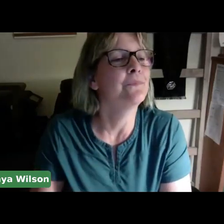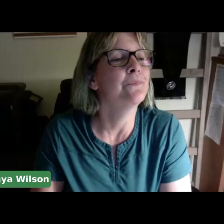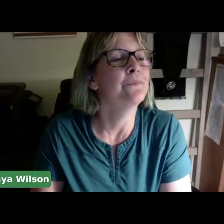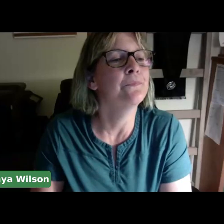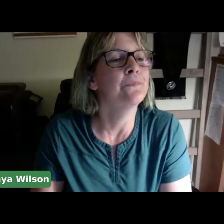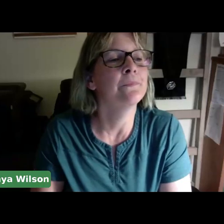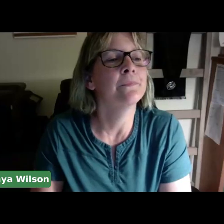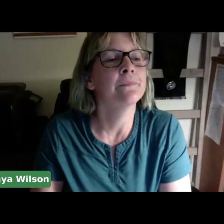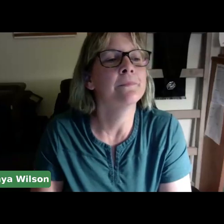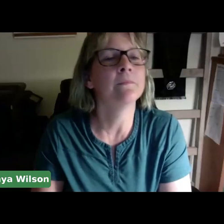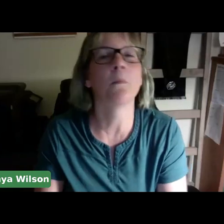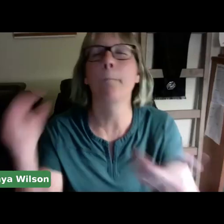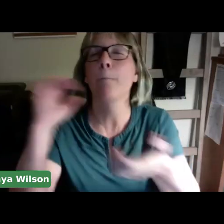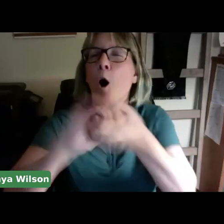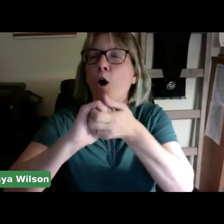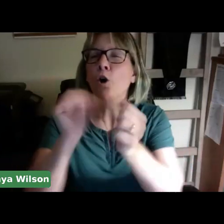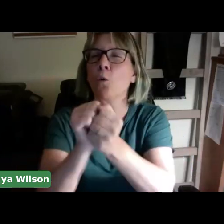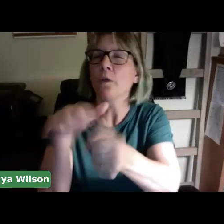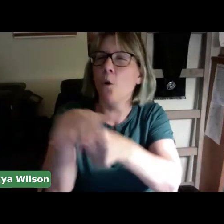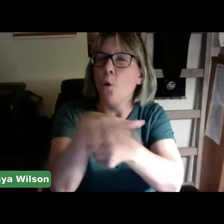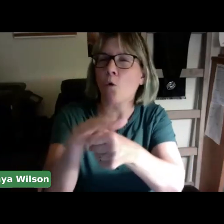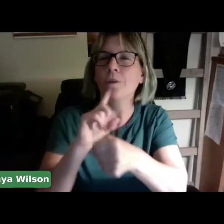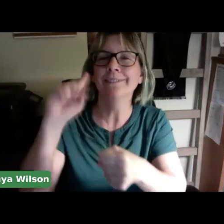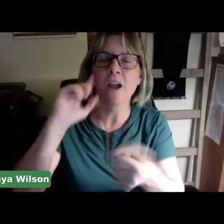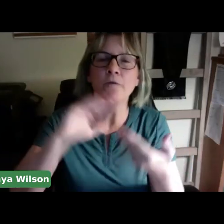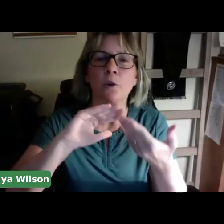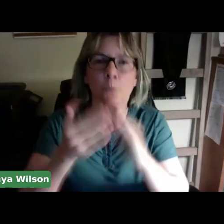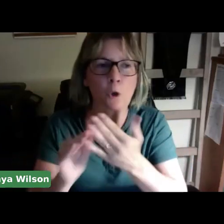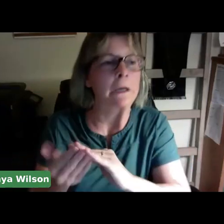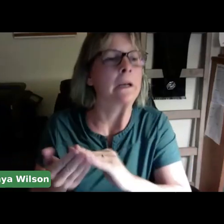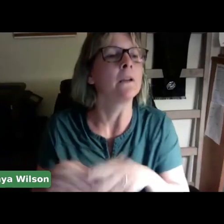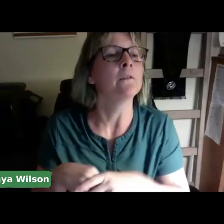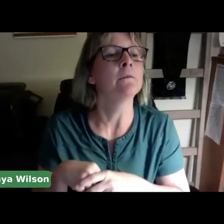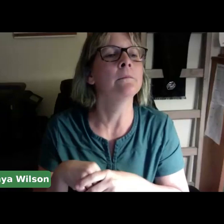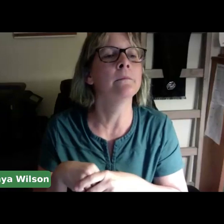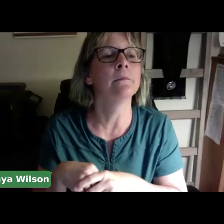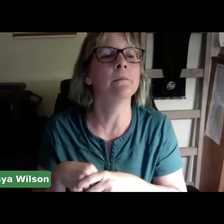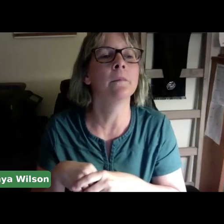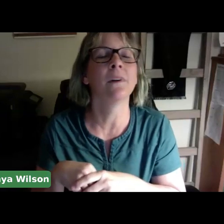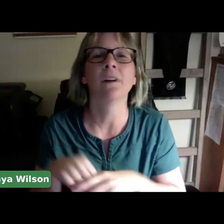own preferences. So it's an ongoing conversation that needs to happen. I really encourage you to connect